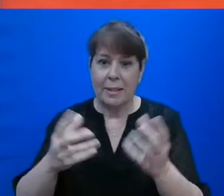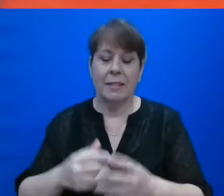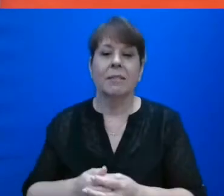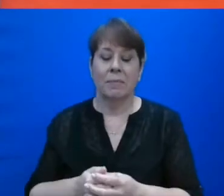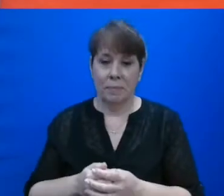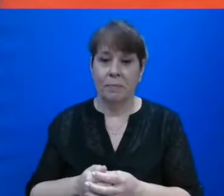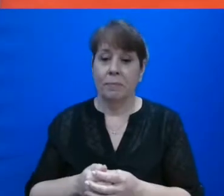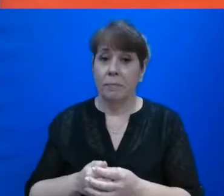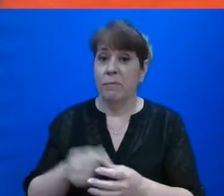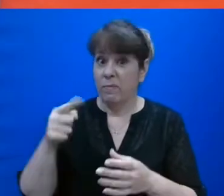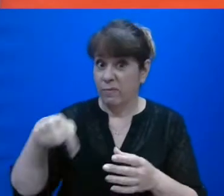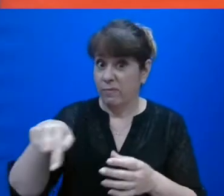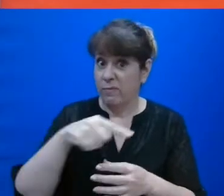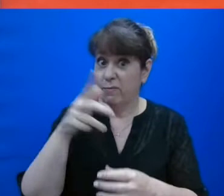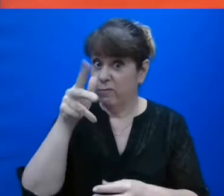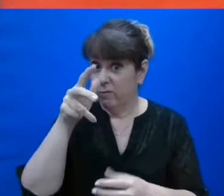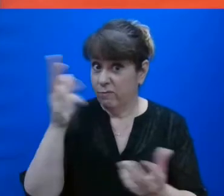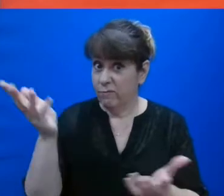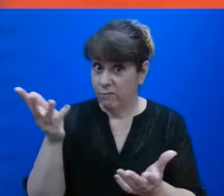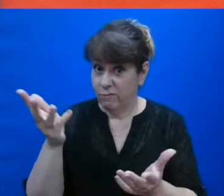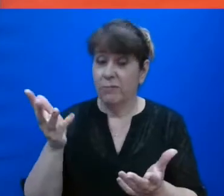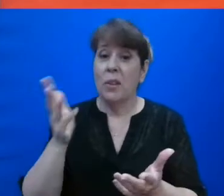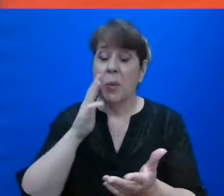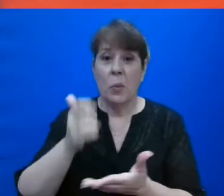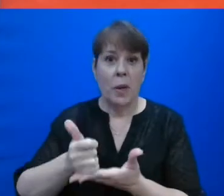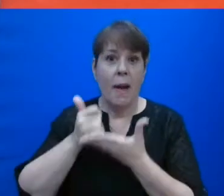THEY'RE GOING TO HELP US LEARN ABOUT MORE OR LESS.